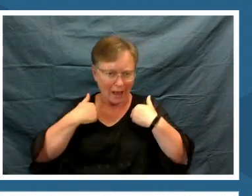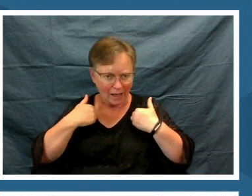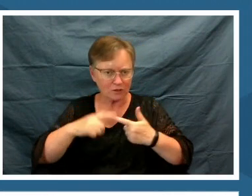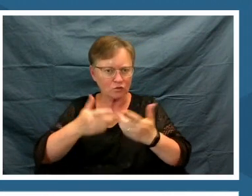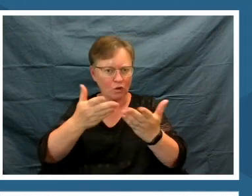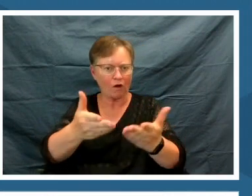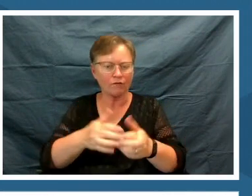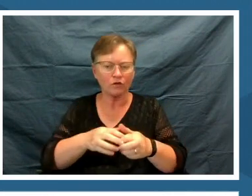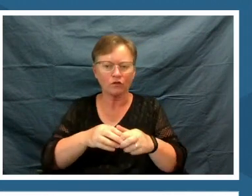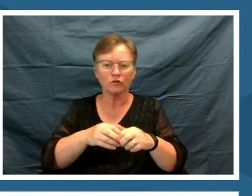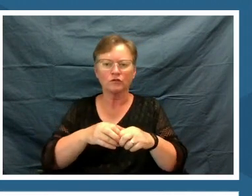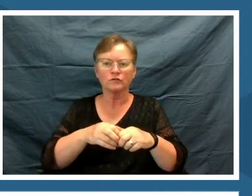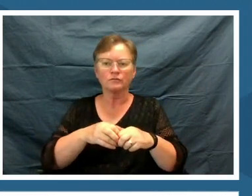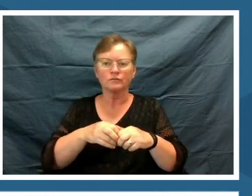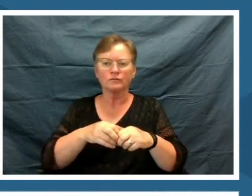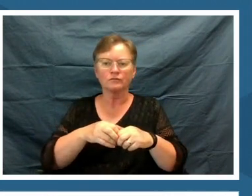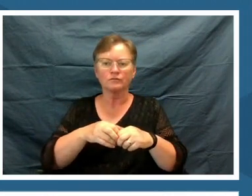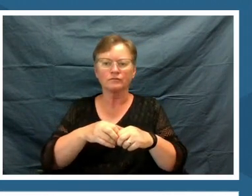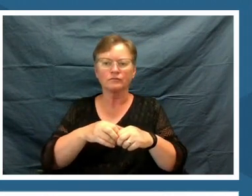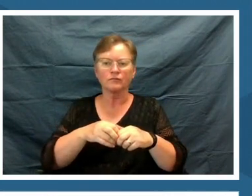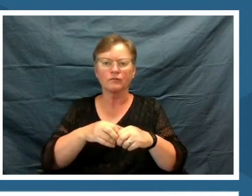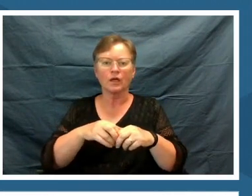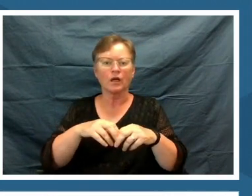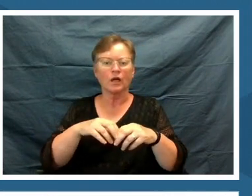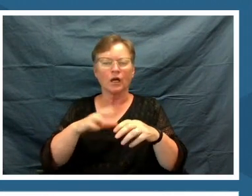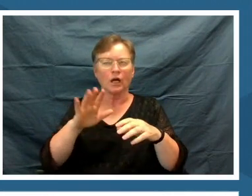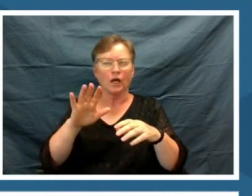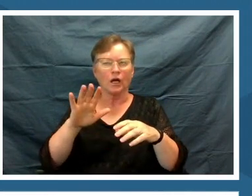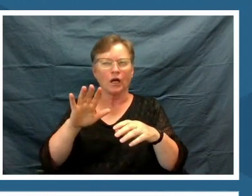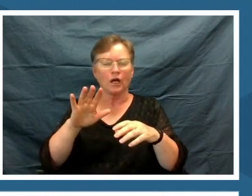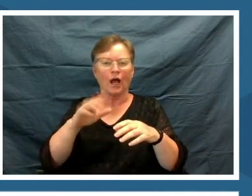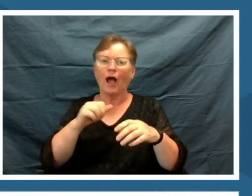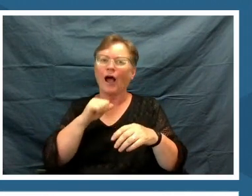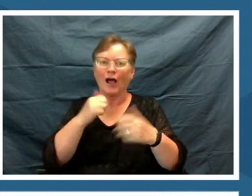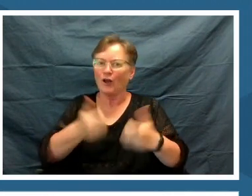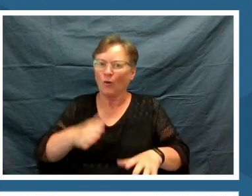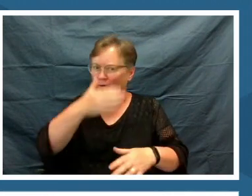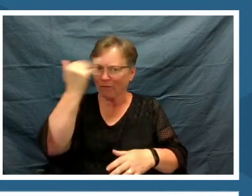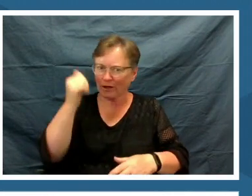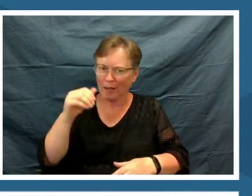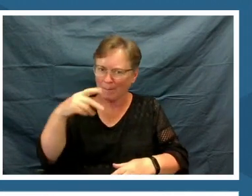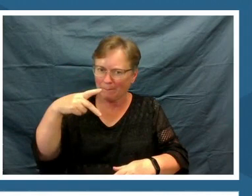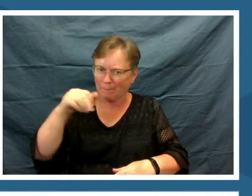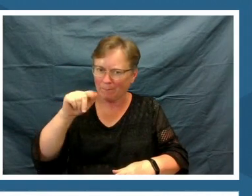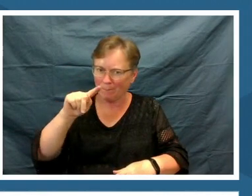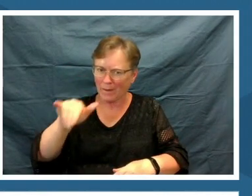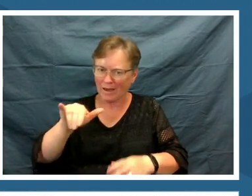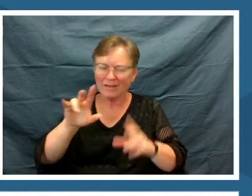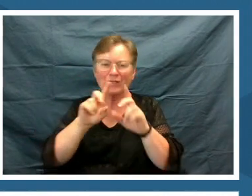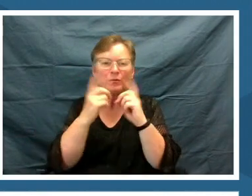the department of education i'm not going to forget patty